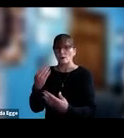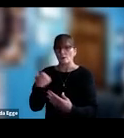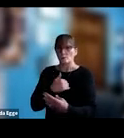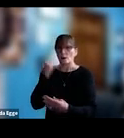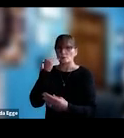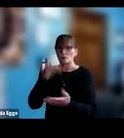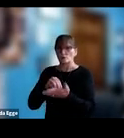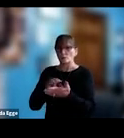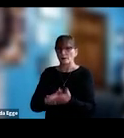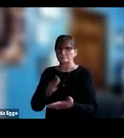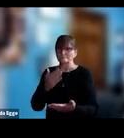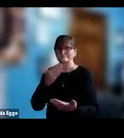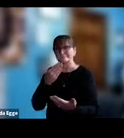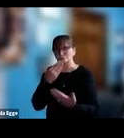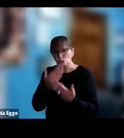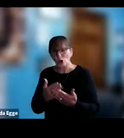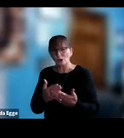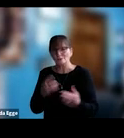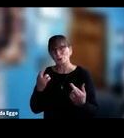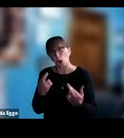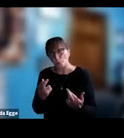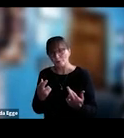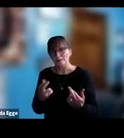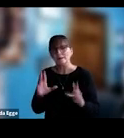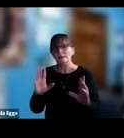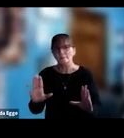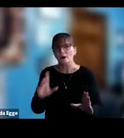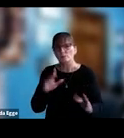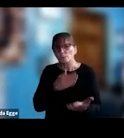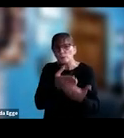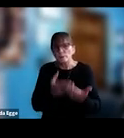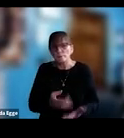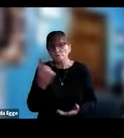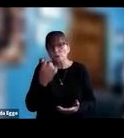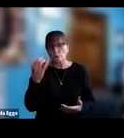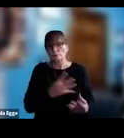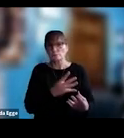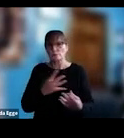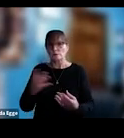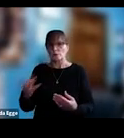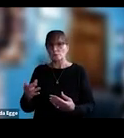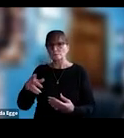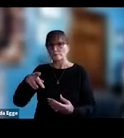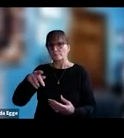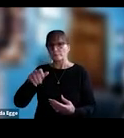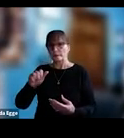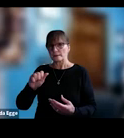are never as good as we hoped they can be. But you can at least prove that someone was in PAC or P-A-C or the psychiatric unit